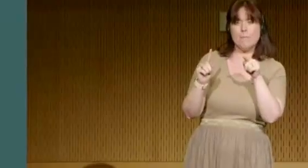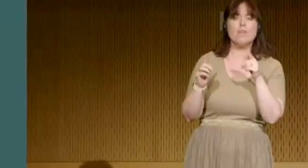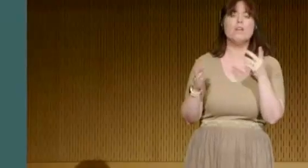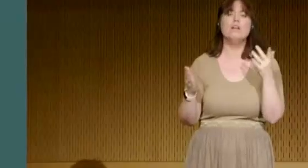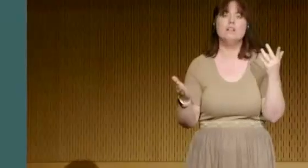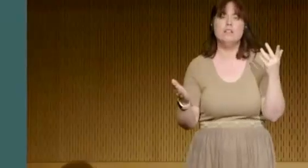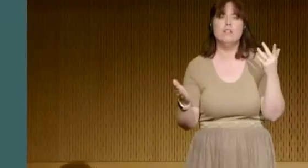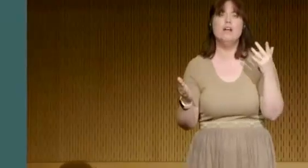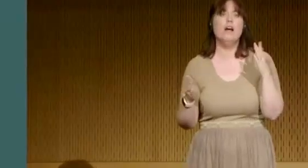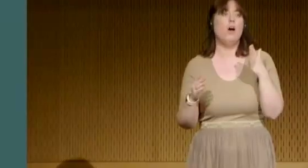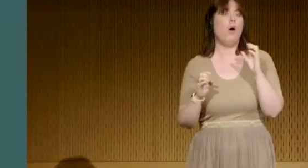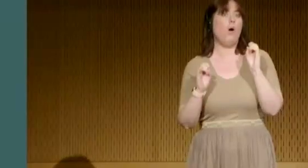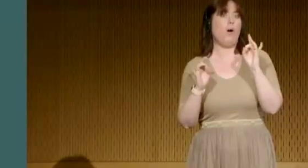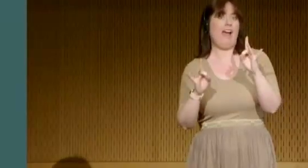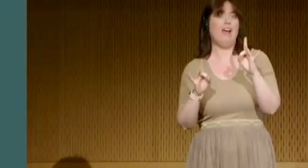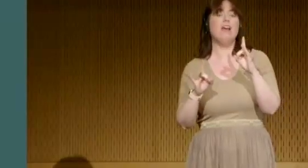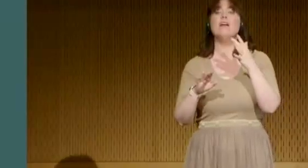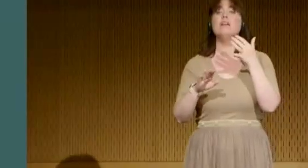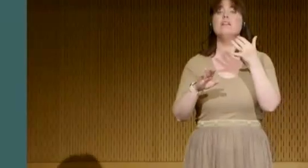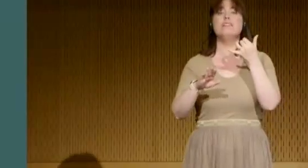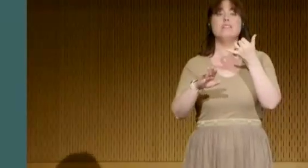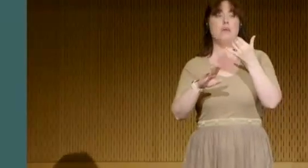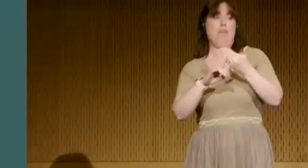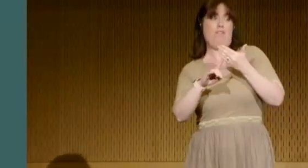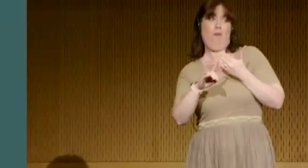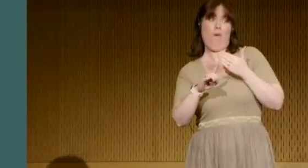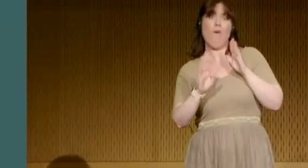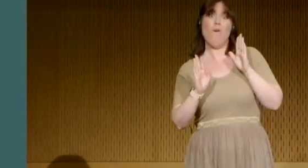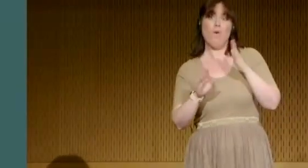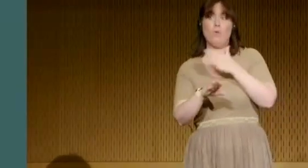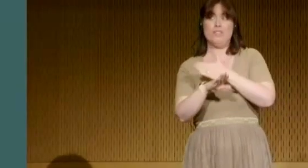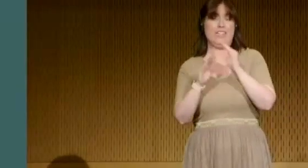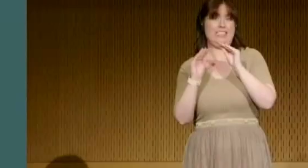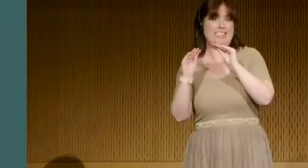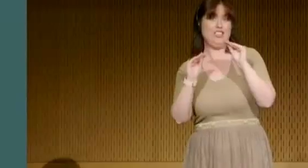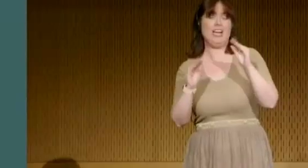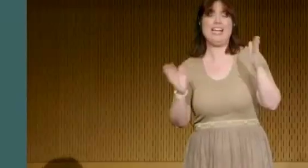even before we get into the business of actually teaching the sales and marketing management or